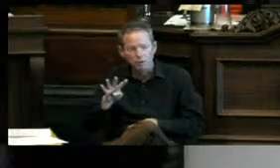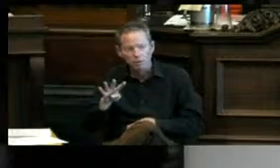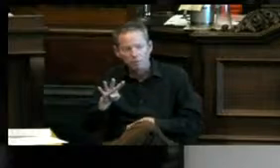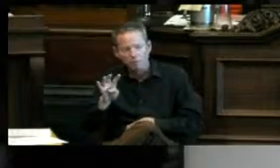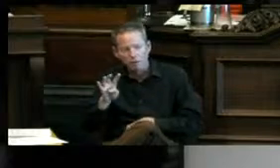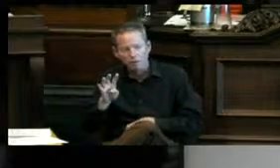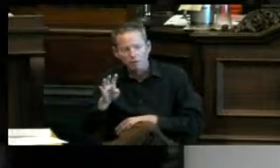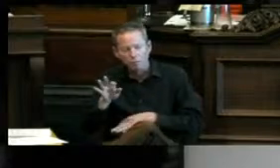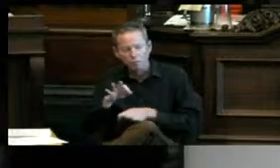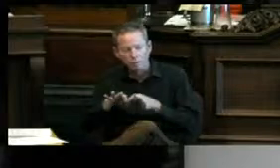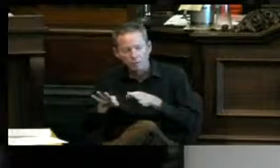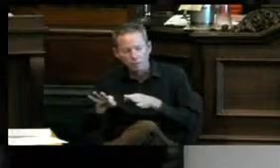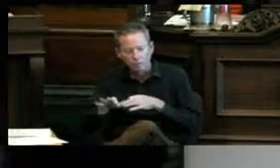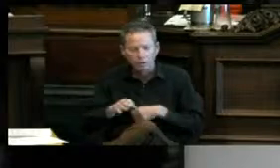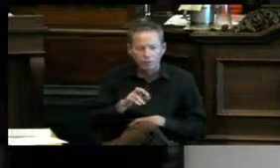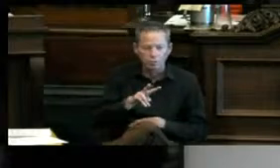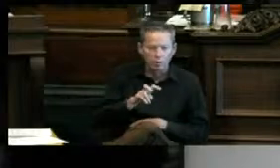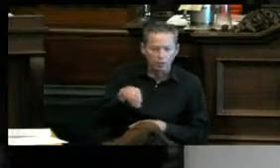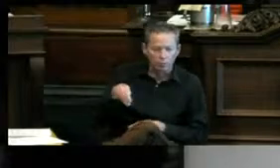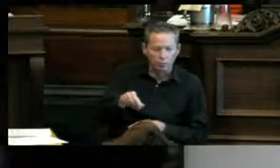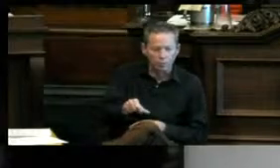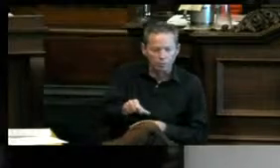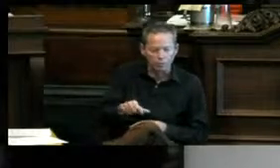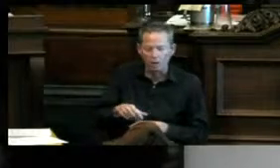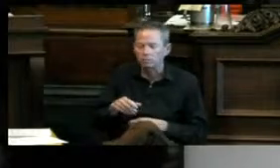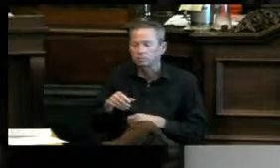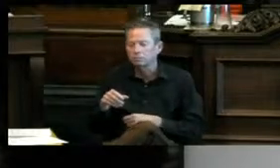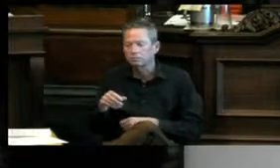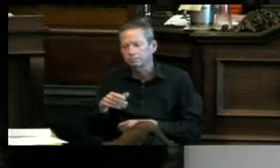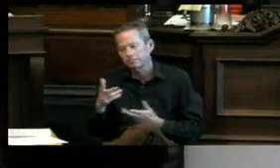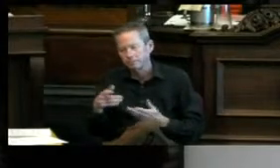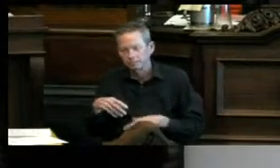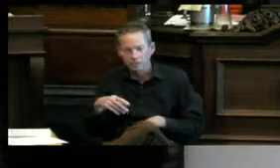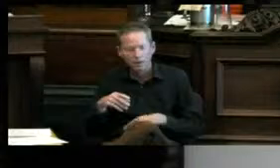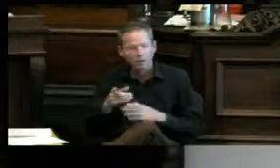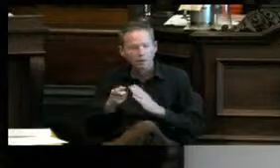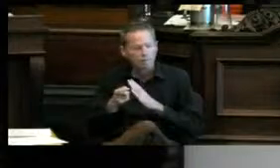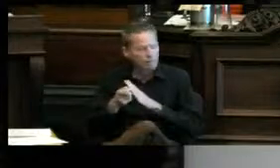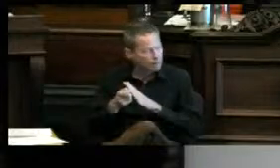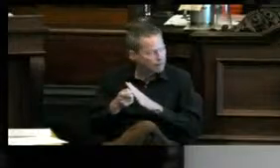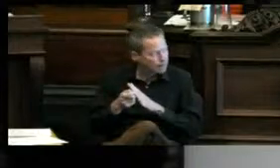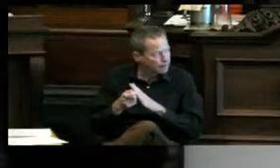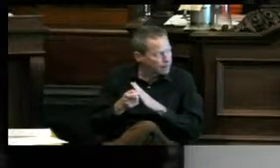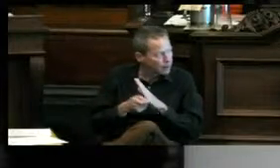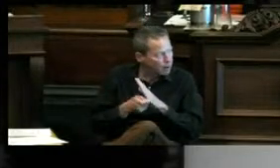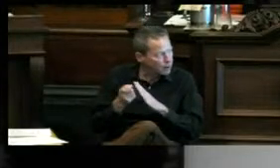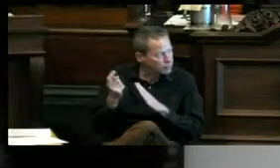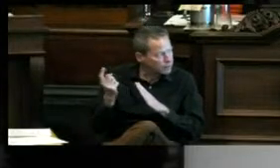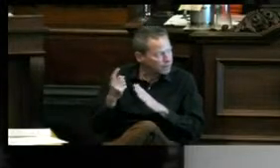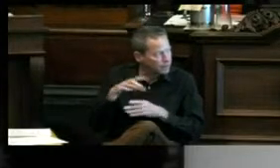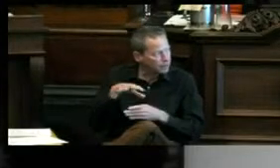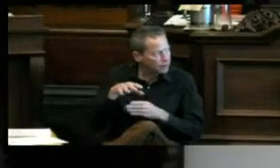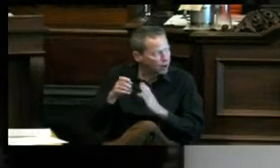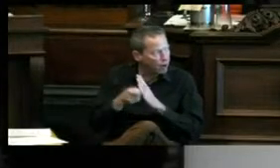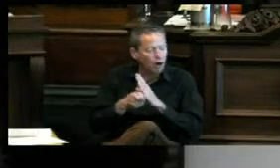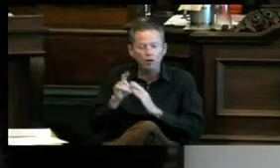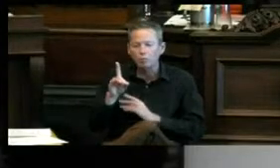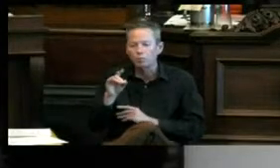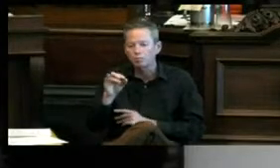closer to earning their full 600. 400 will now be earnable in 200 reimbursable. Next, we will